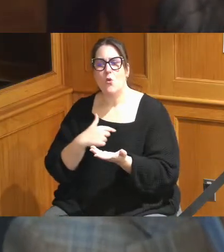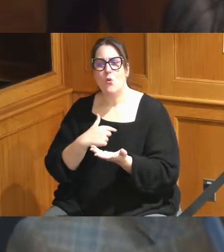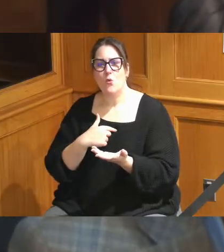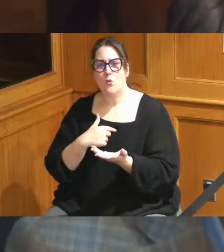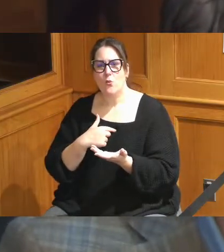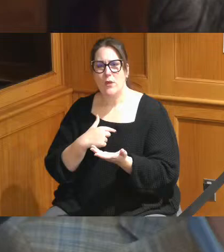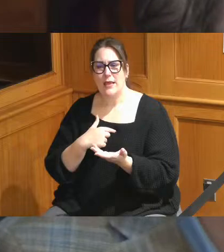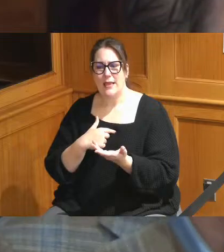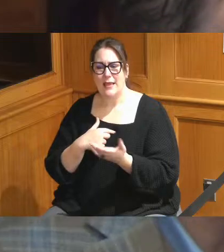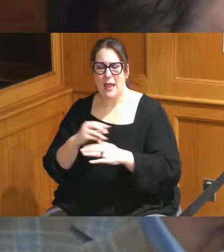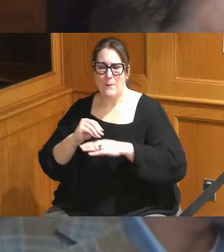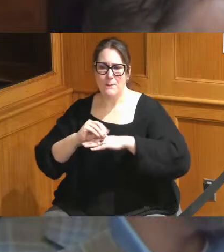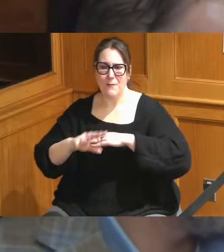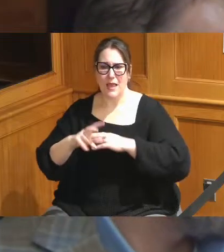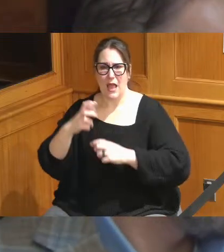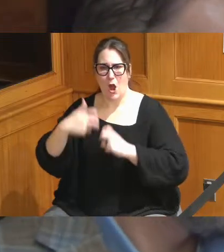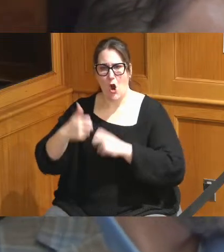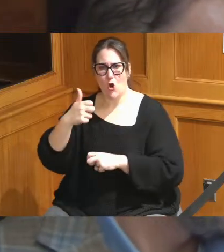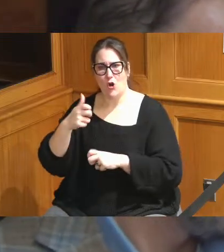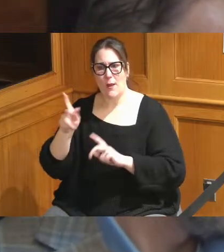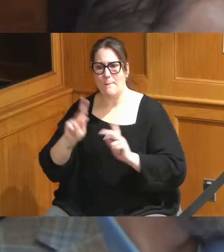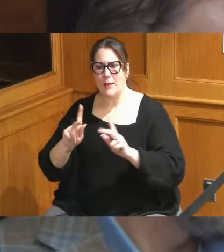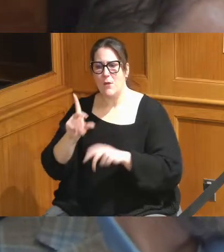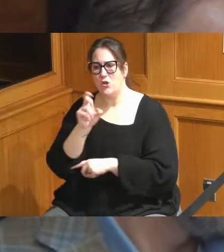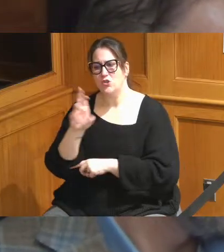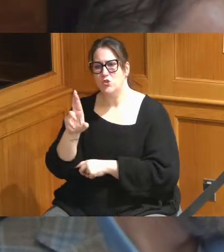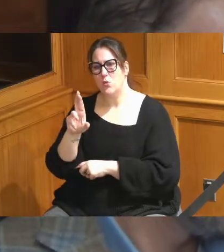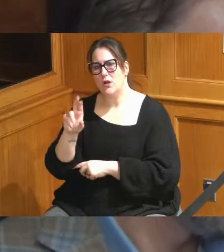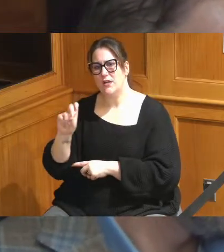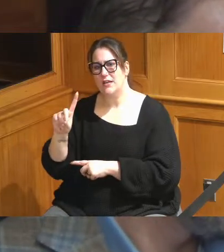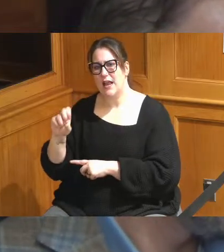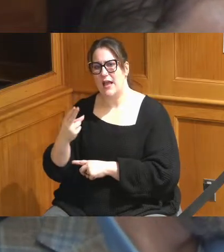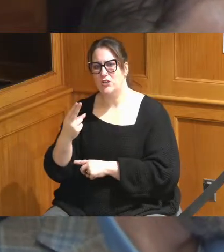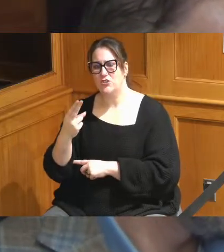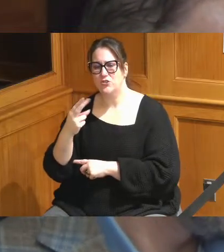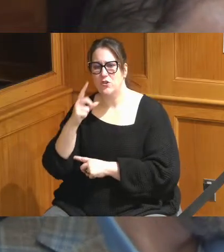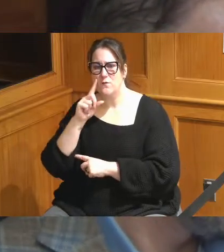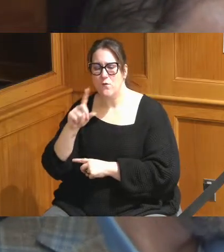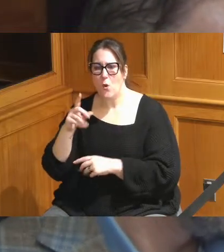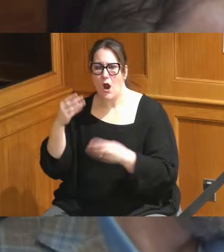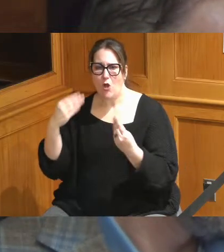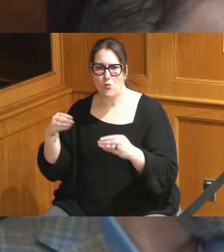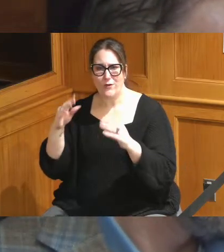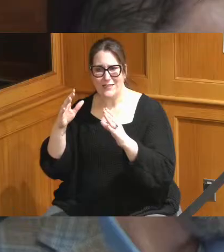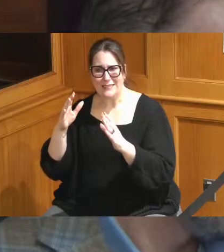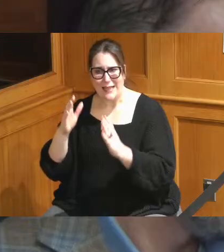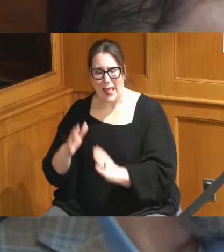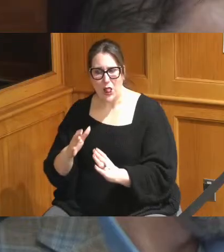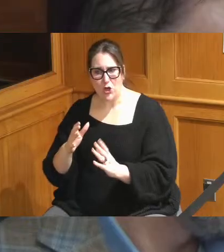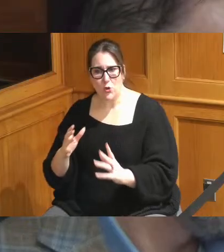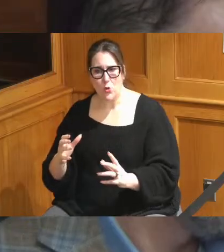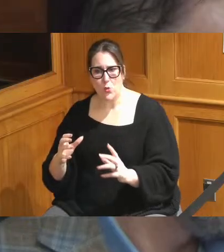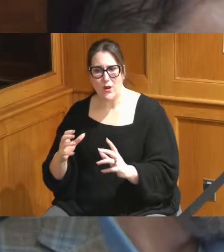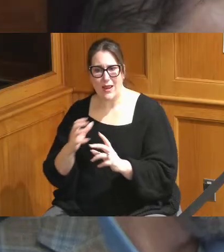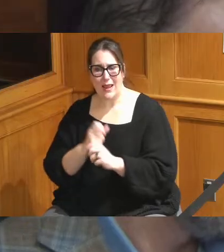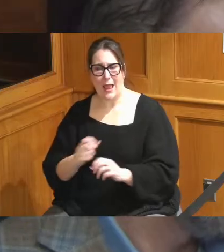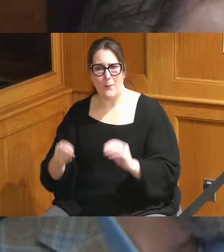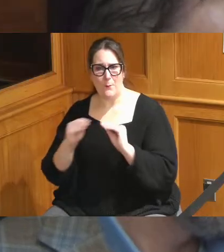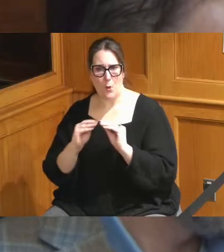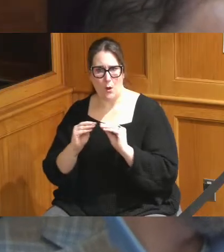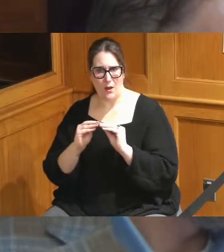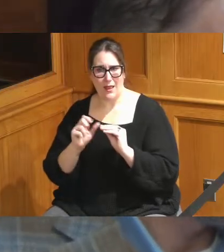when people are door dashing for a retailer to be able to get more clients. If it's hard to park,